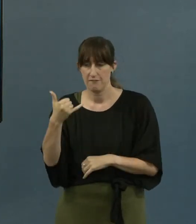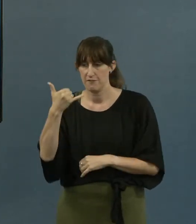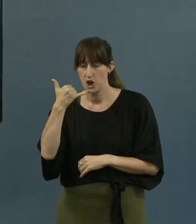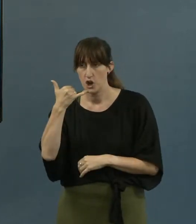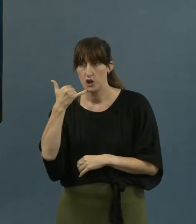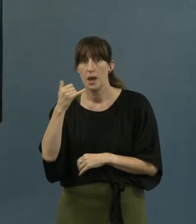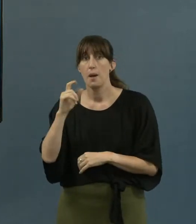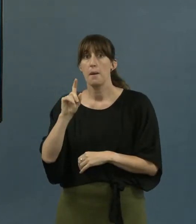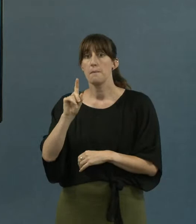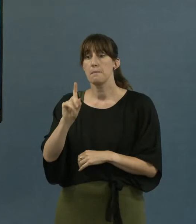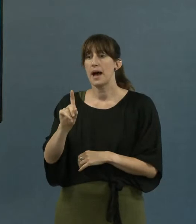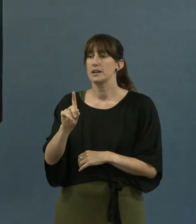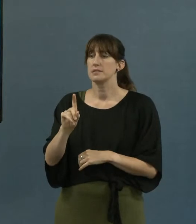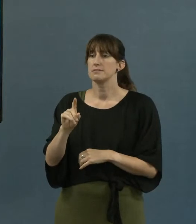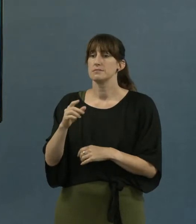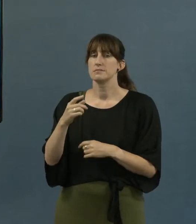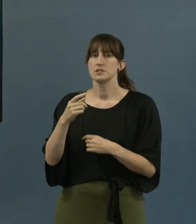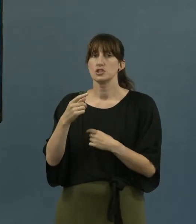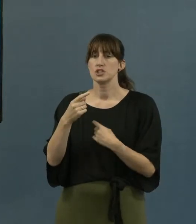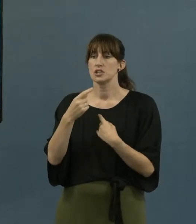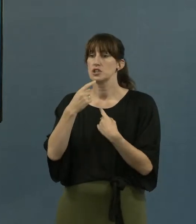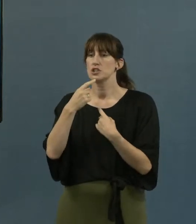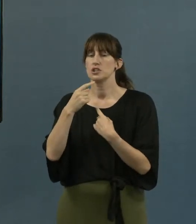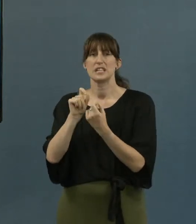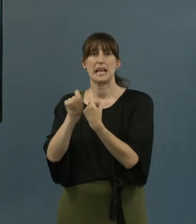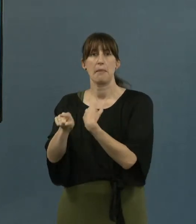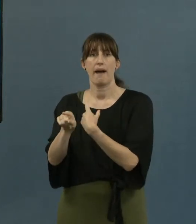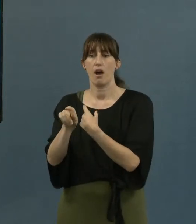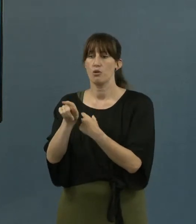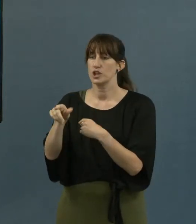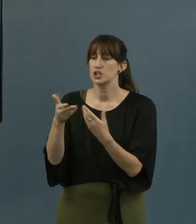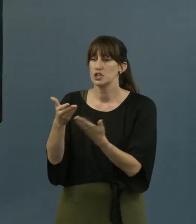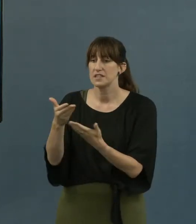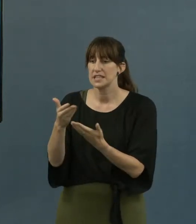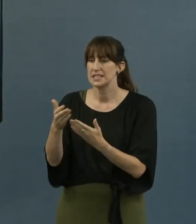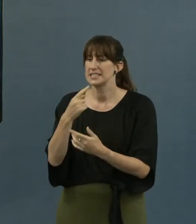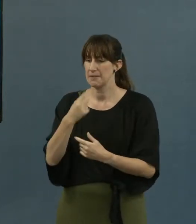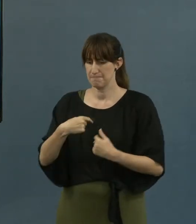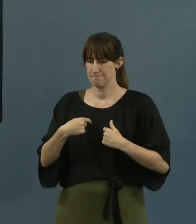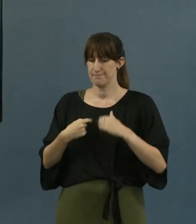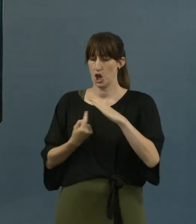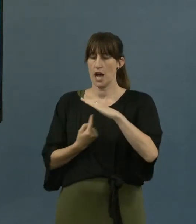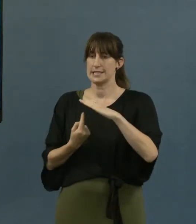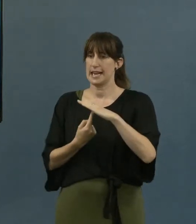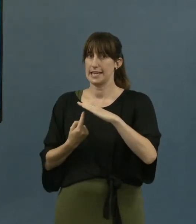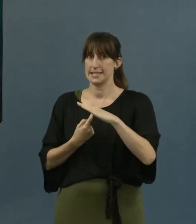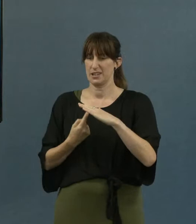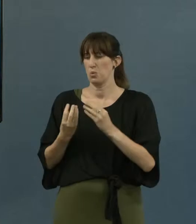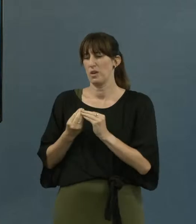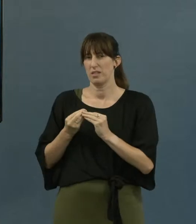but she was able to signal to the local services via email